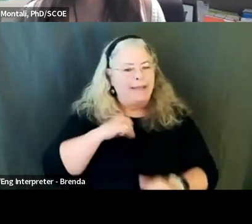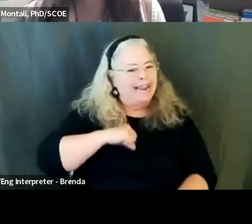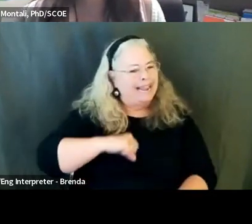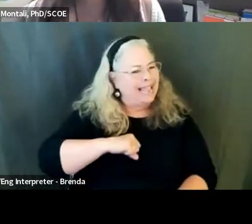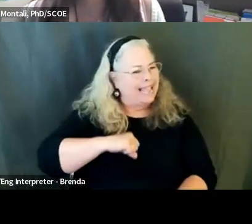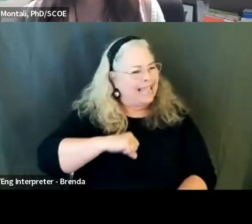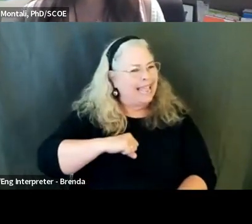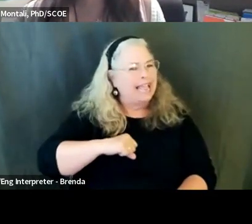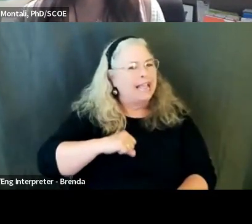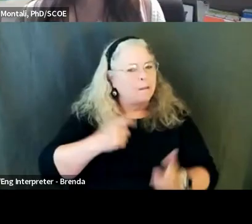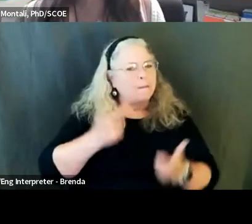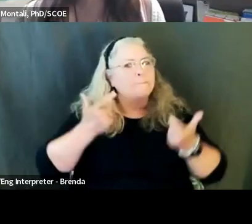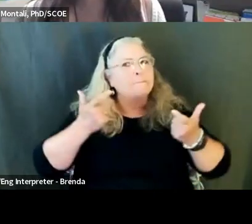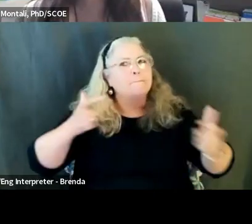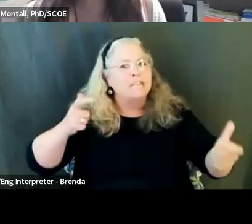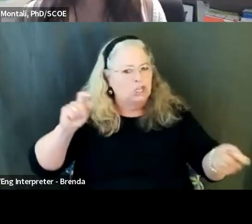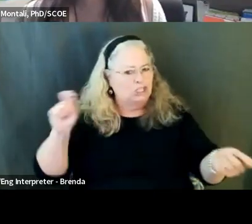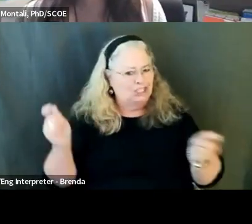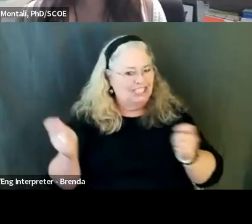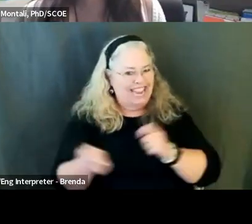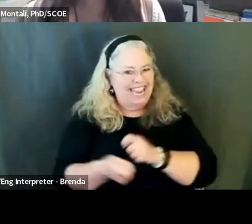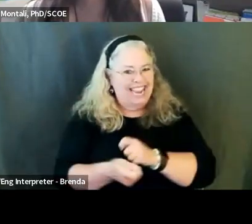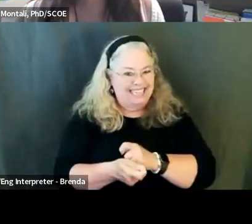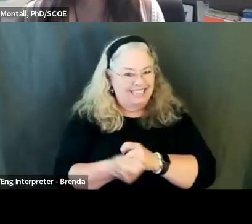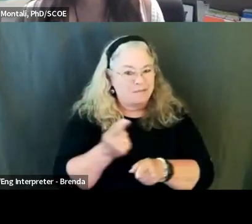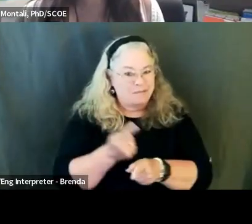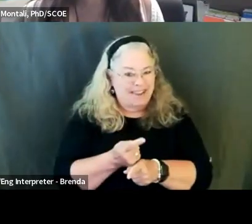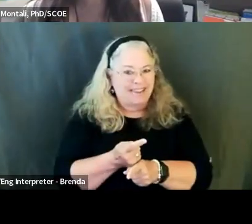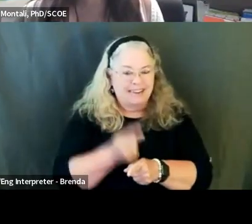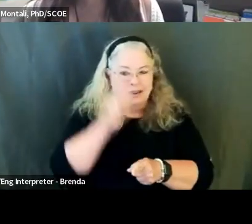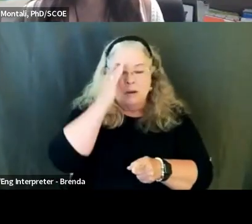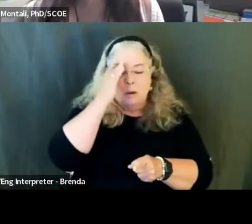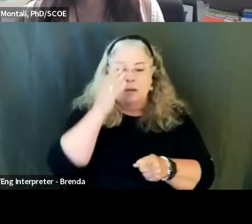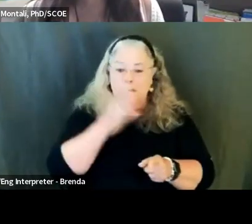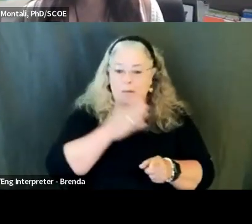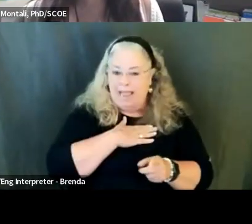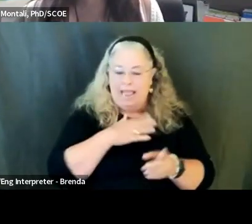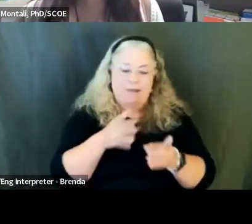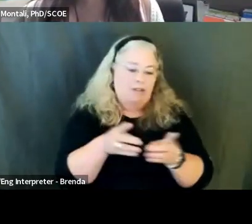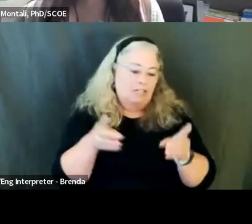a change a big change right? And and we all have our district district-mandated curriculum that we